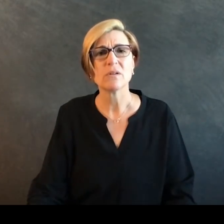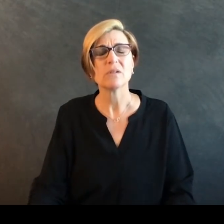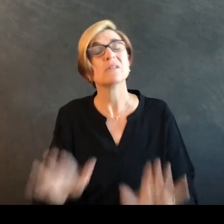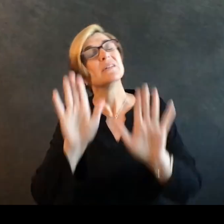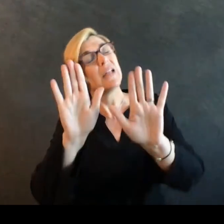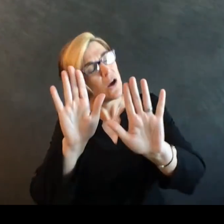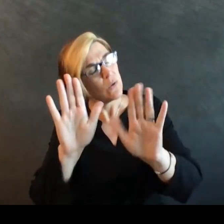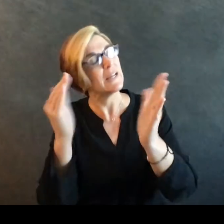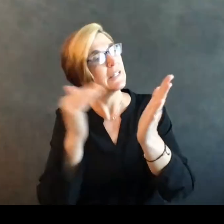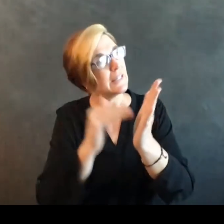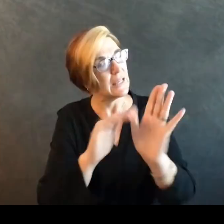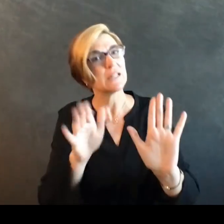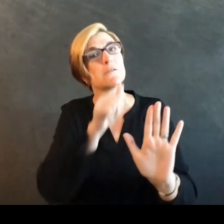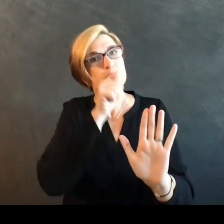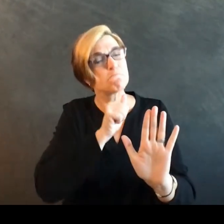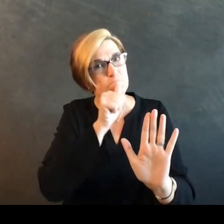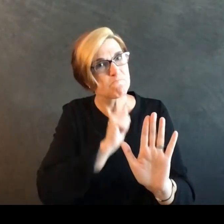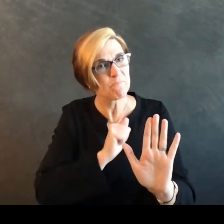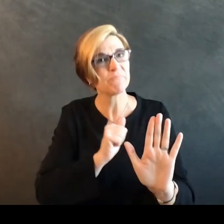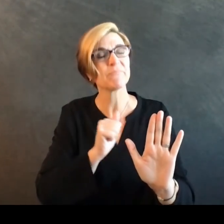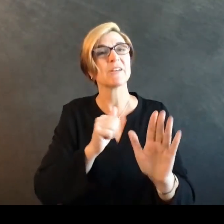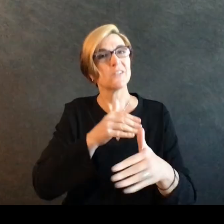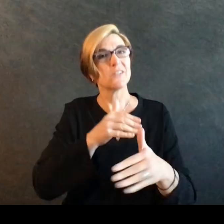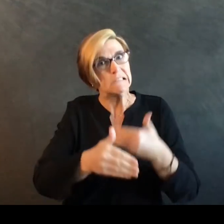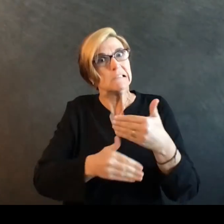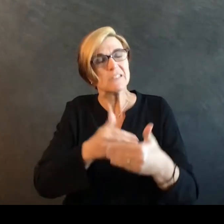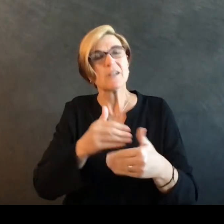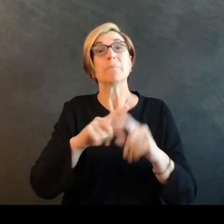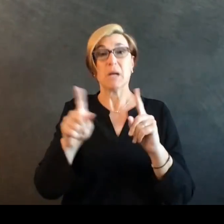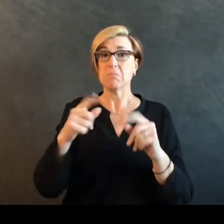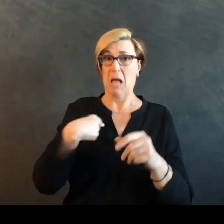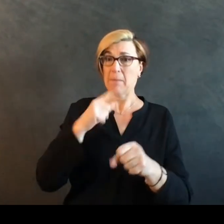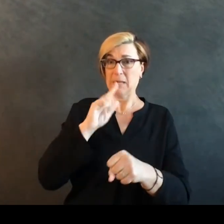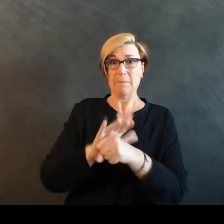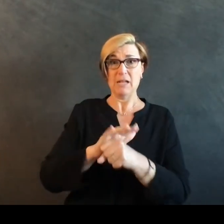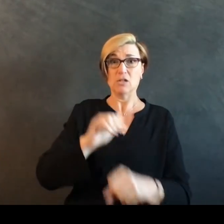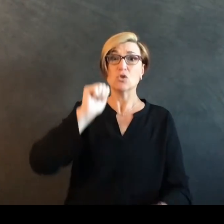we committed that this will be available tomorrow and I encourage all companies